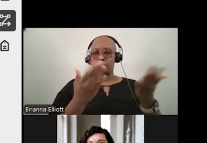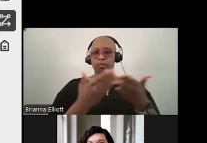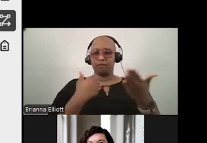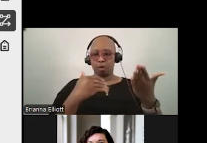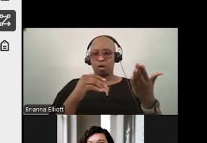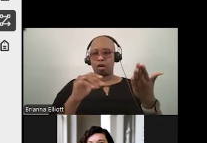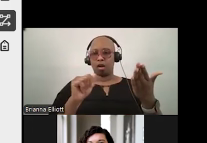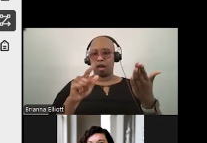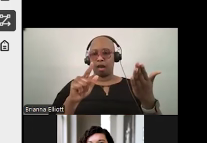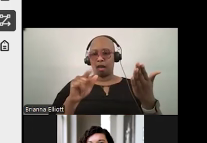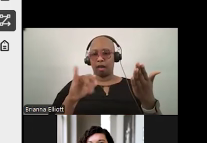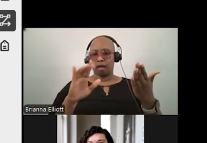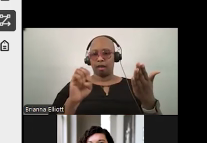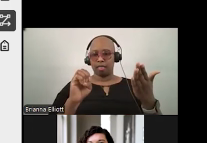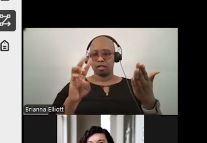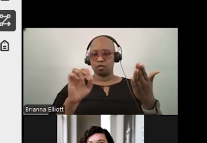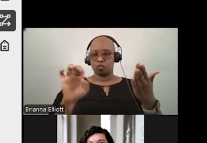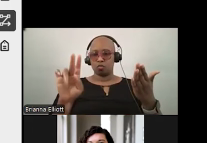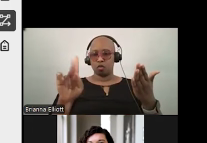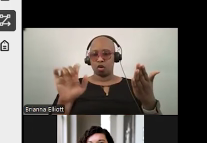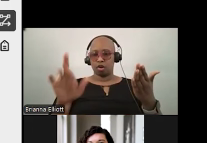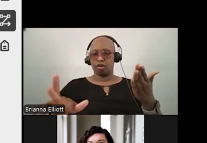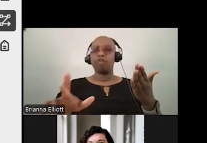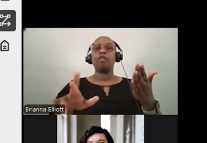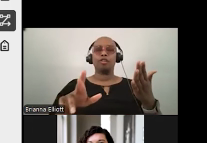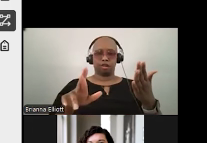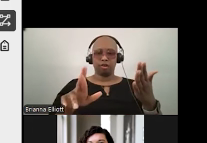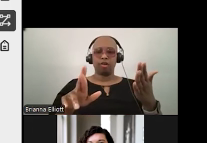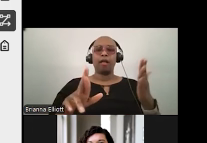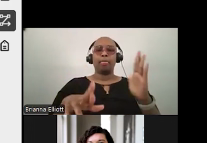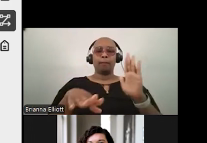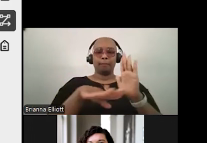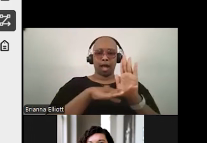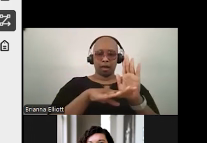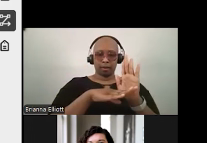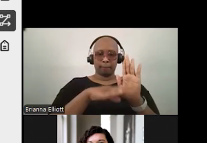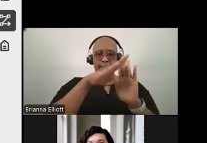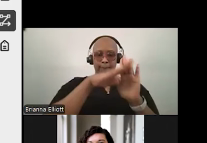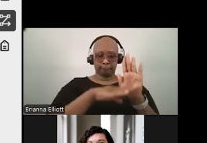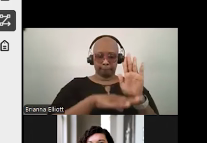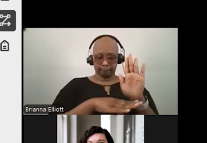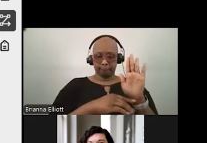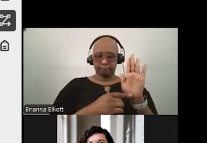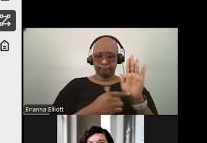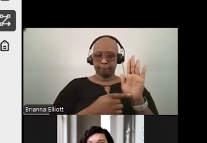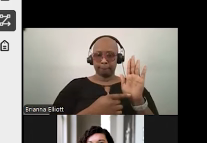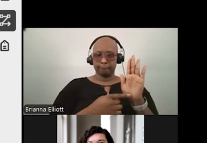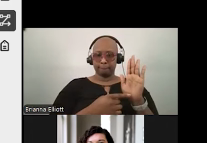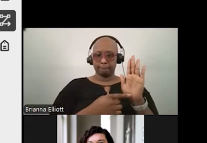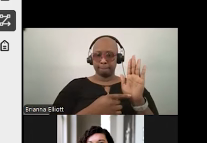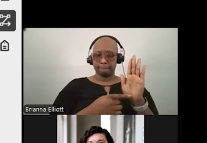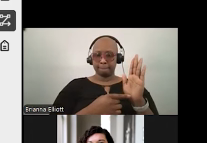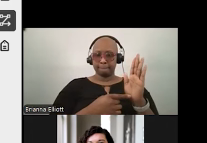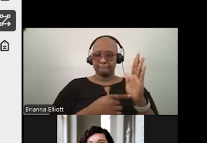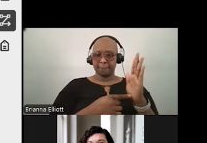And I want you can see over here it's got at the bottom um the uh collection that this is pulled